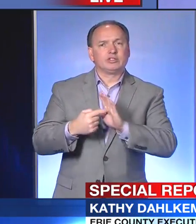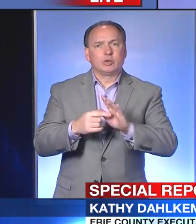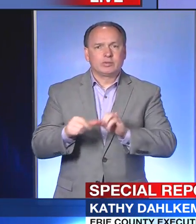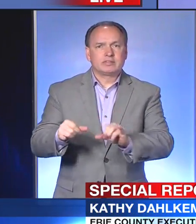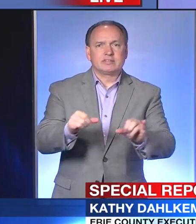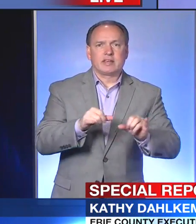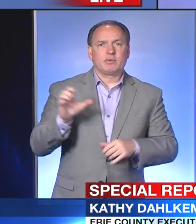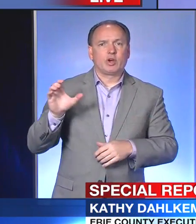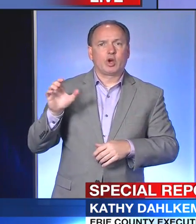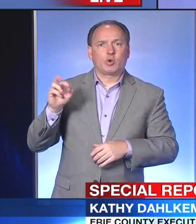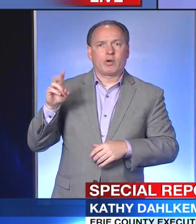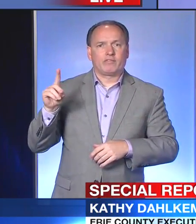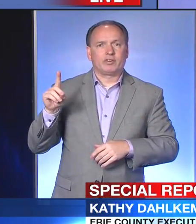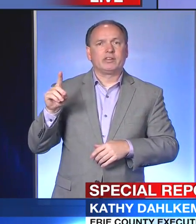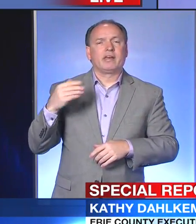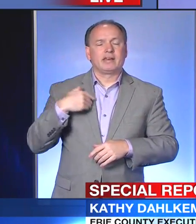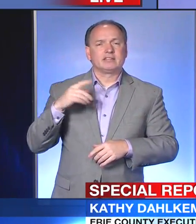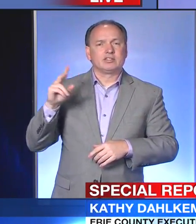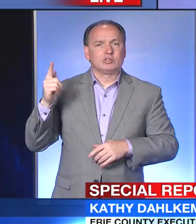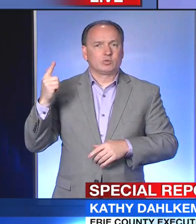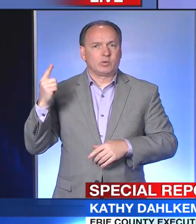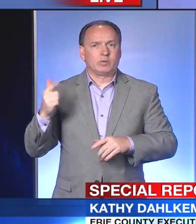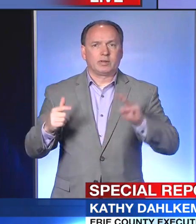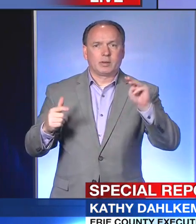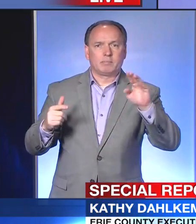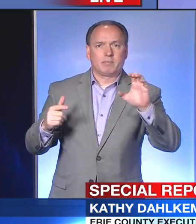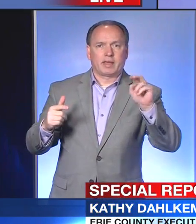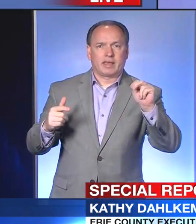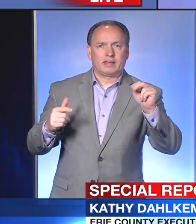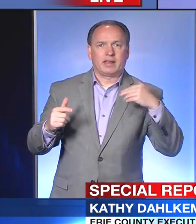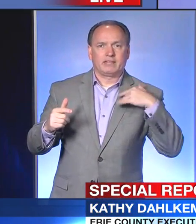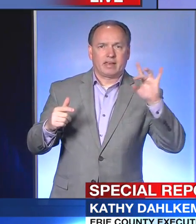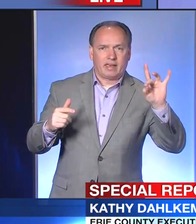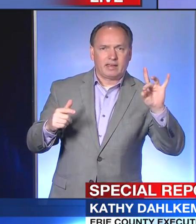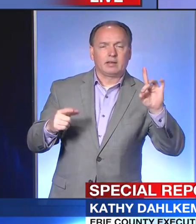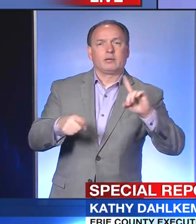HEALTH. AN UPDATE ON OUR SURROUNDING COUNTIES SHOW MOST OF THEM HAVE